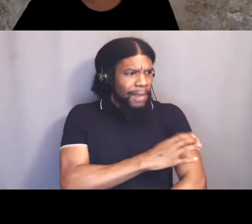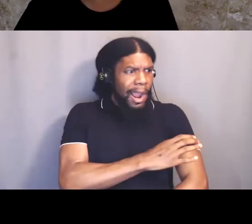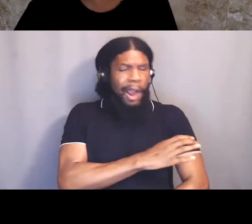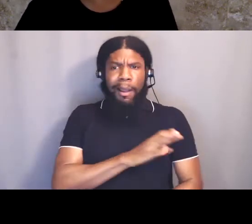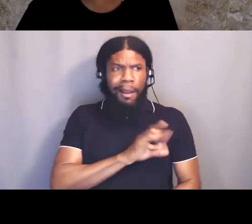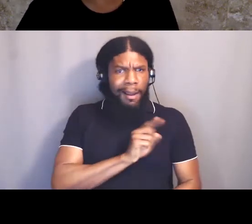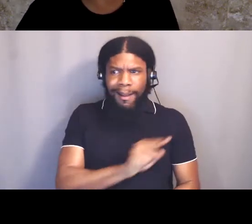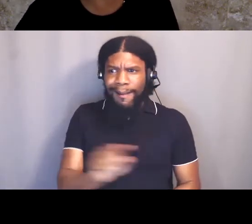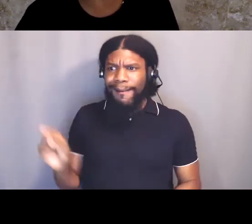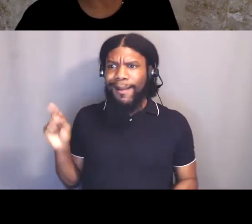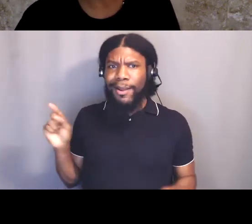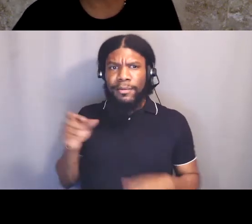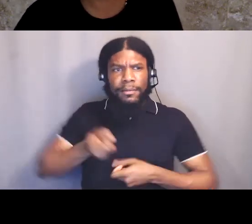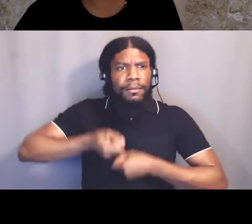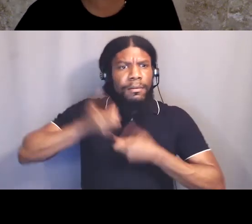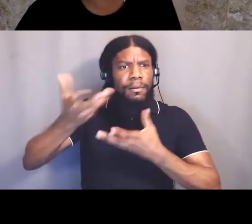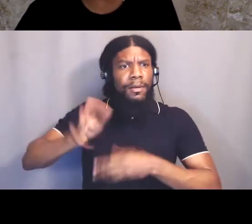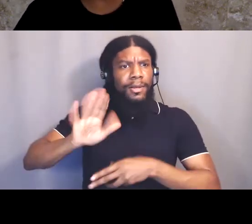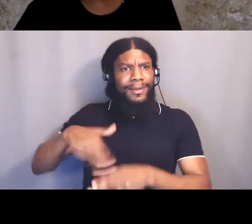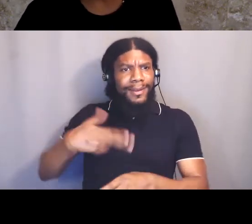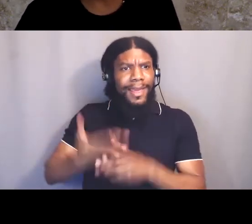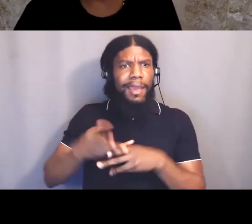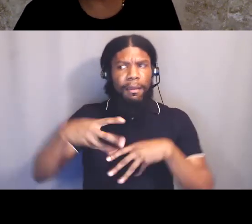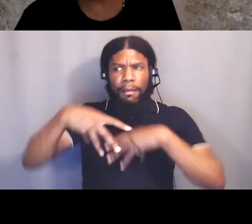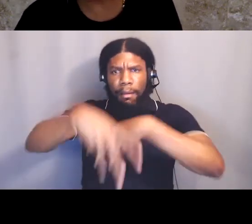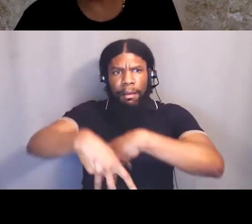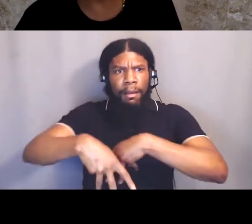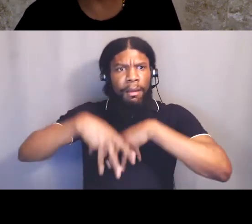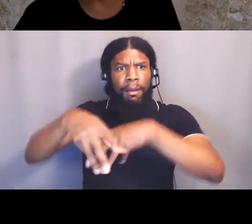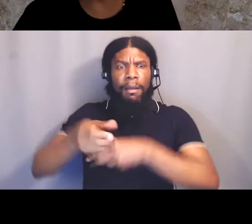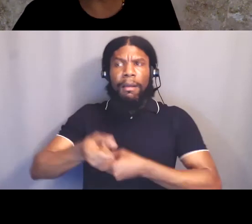So I think often almost daily about Darnella Frazier